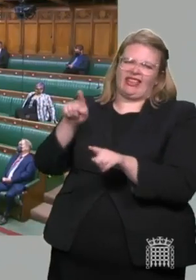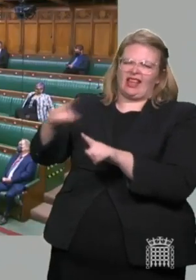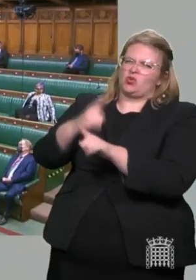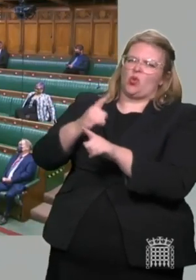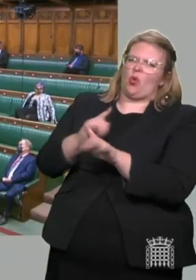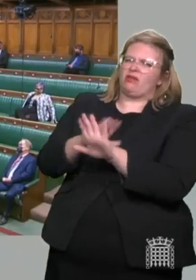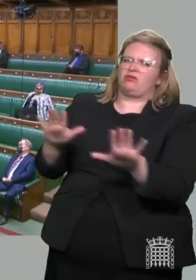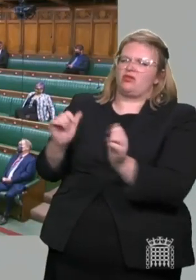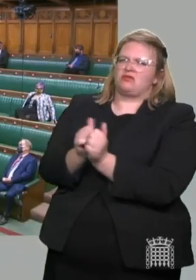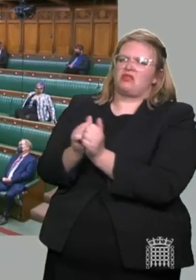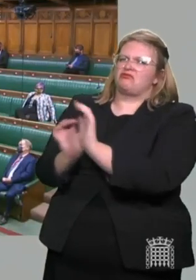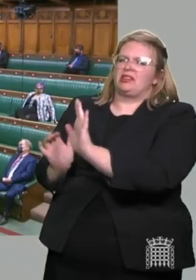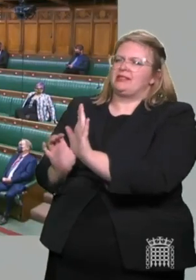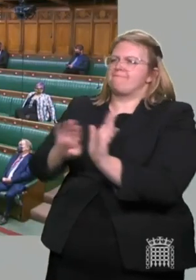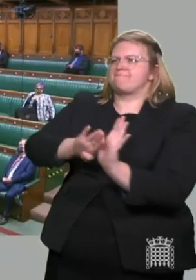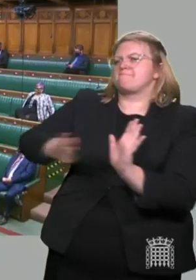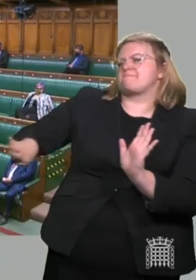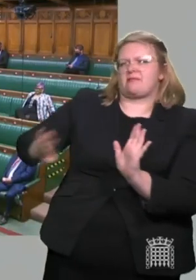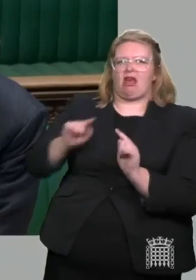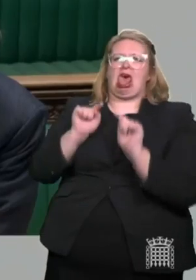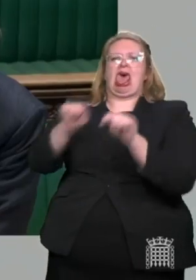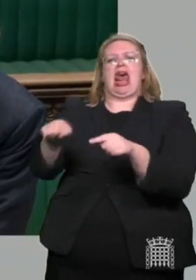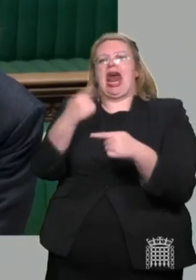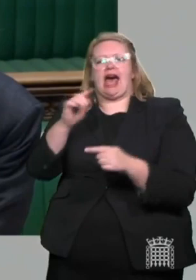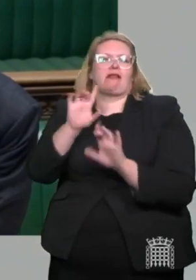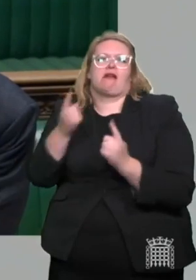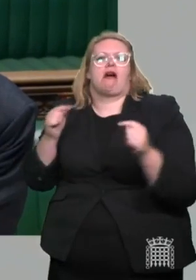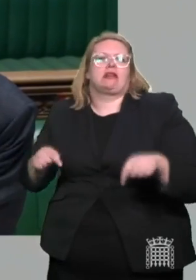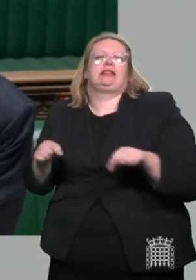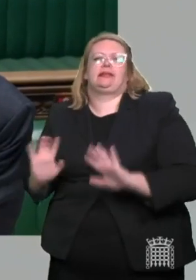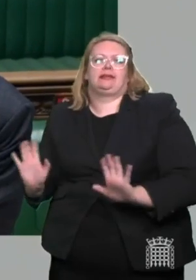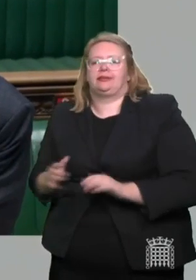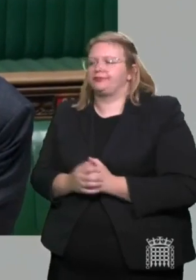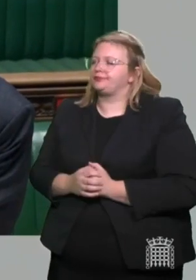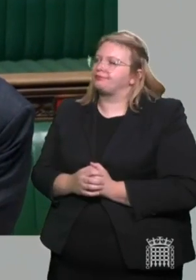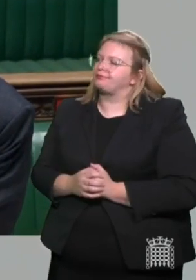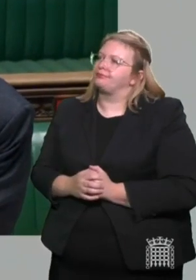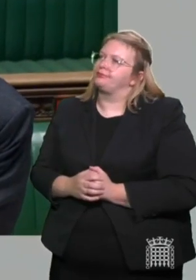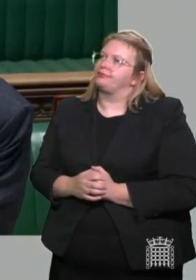I am grateful, Mr Speaker, but what I would say to the right hon. Gentleman is that if he is going to